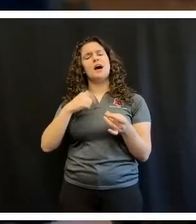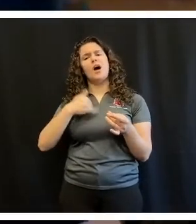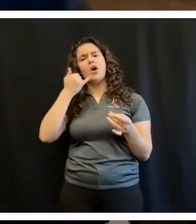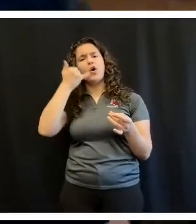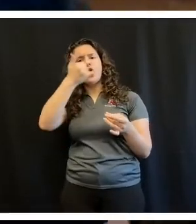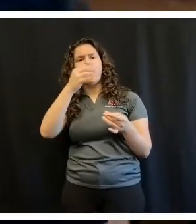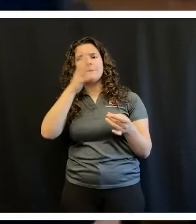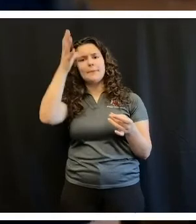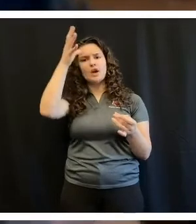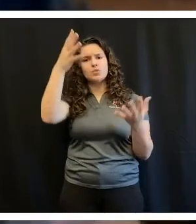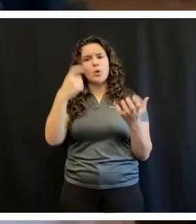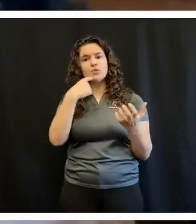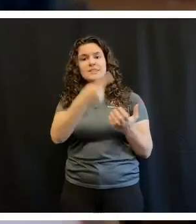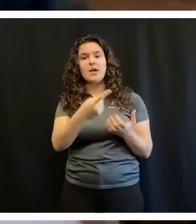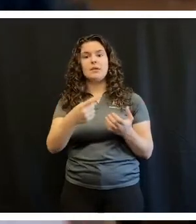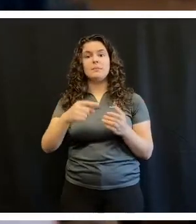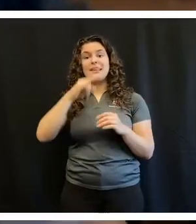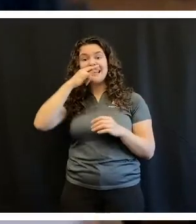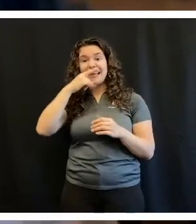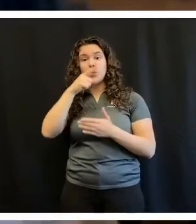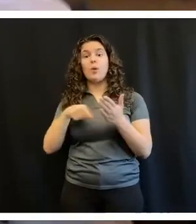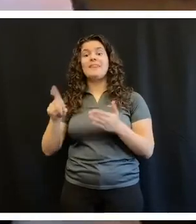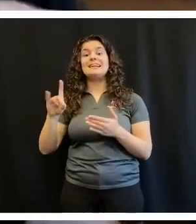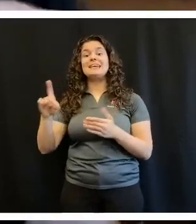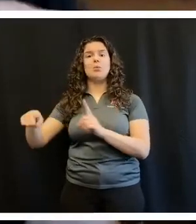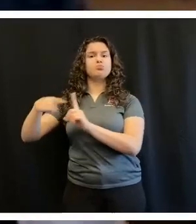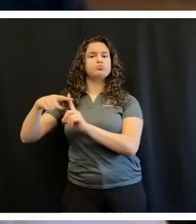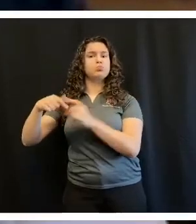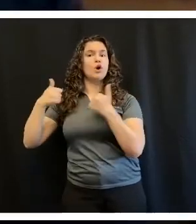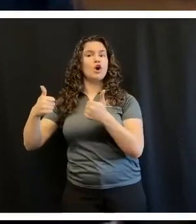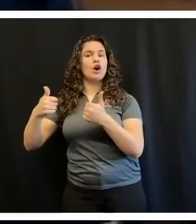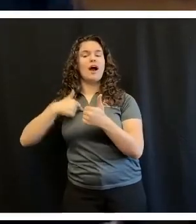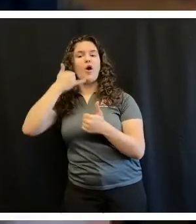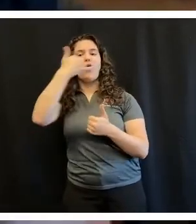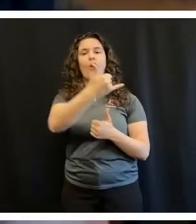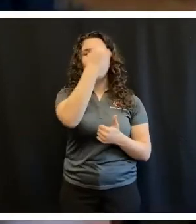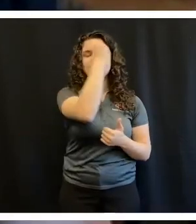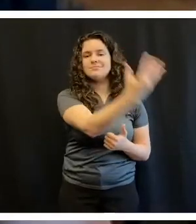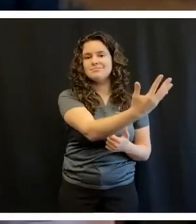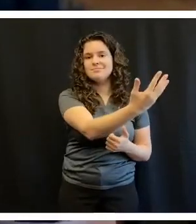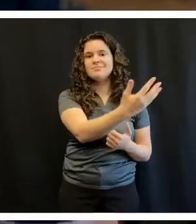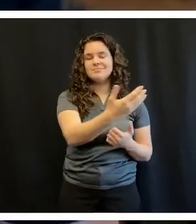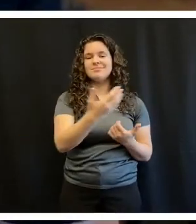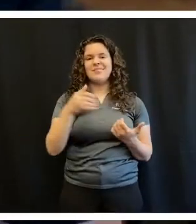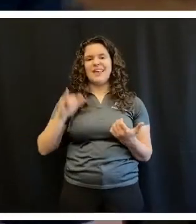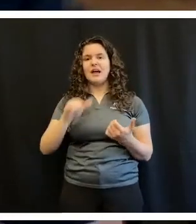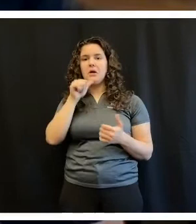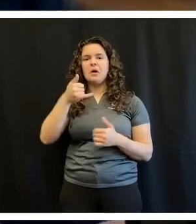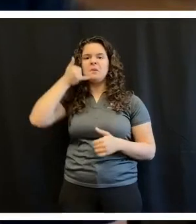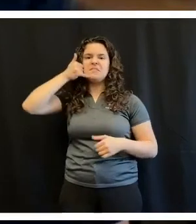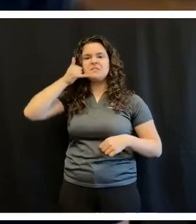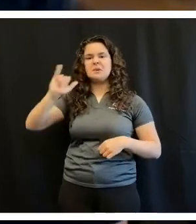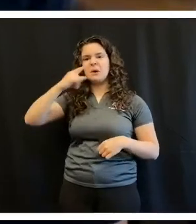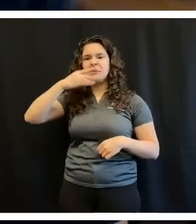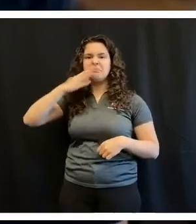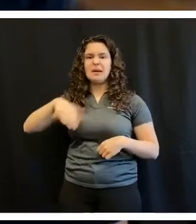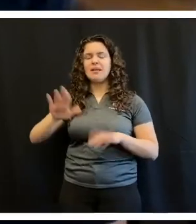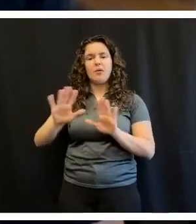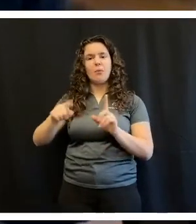"So, every time they do something good, "I'm gonna pick up the phone and call the parent." And so she realized early on that if you're always calling the parents